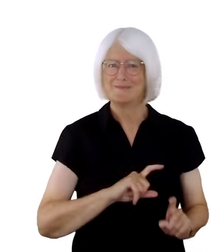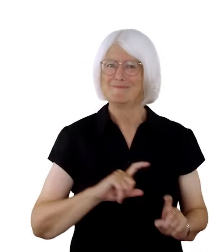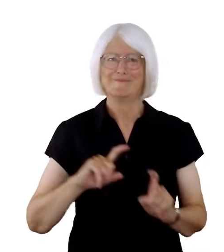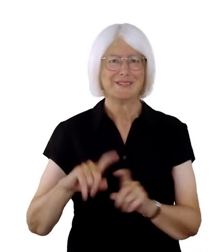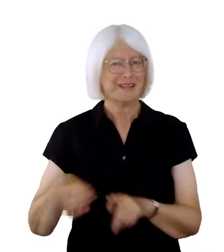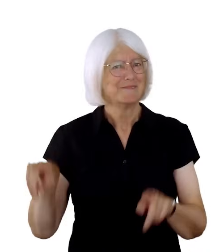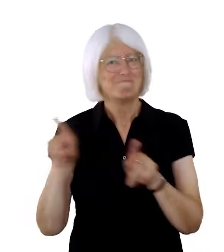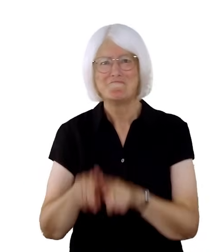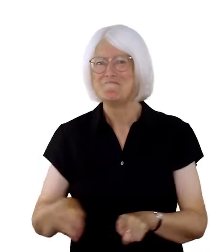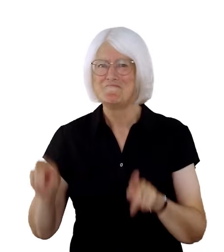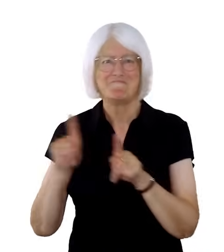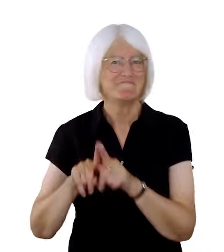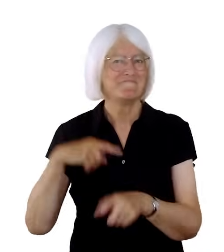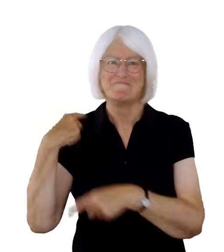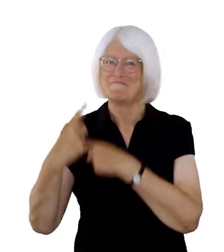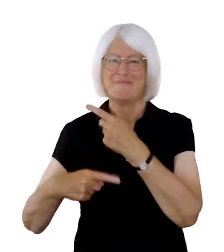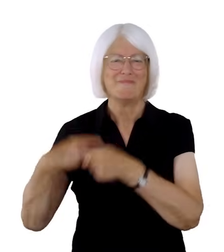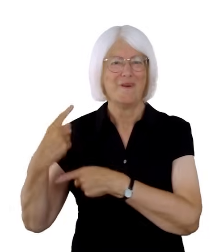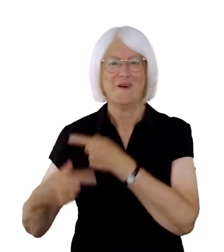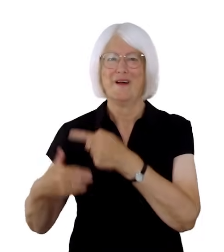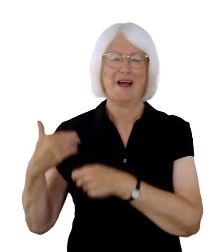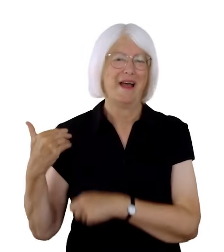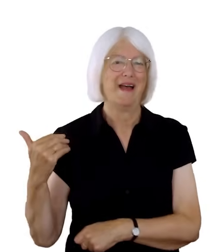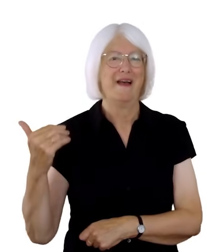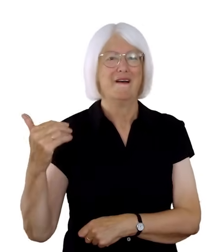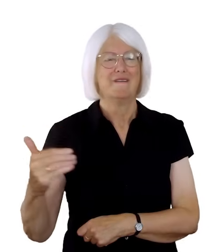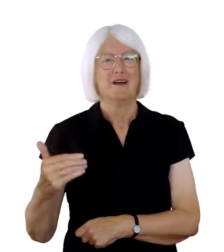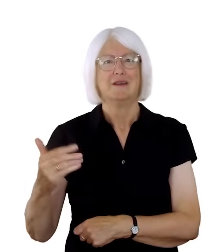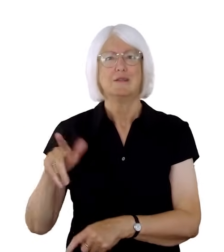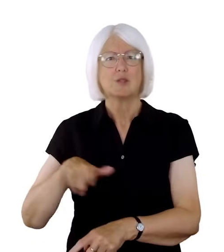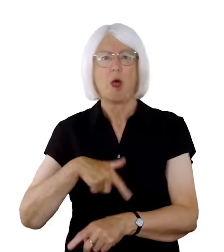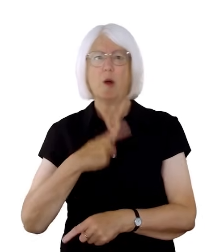Praise him still the same as ever